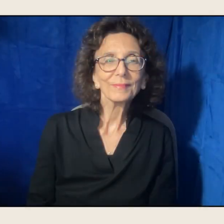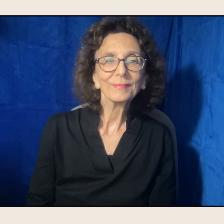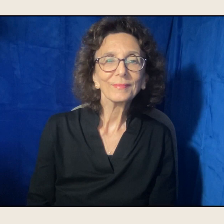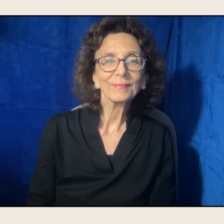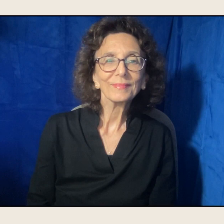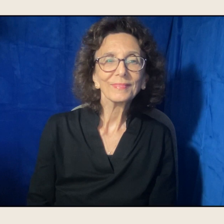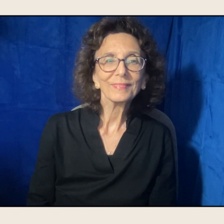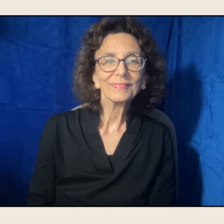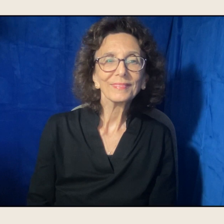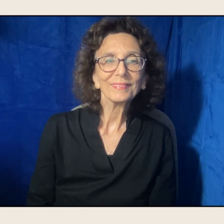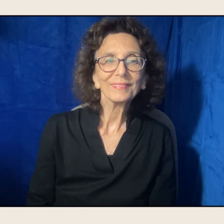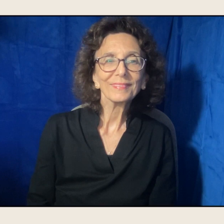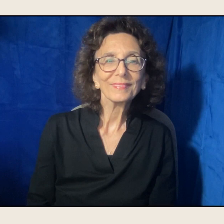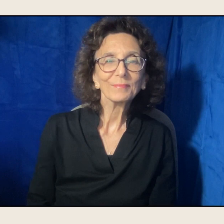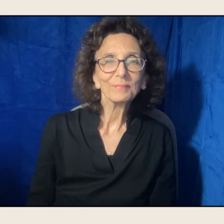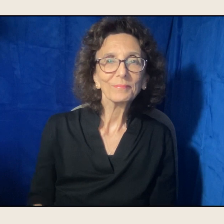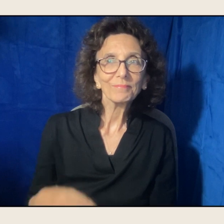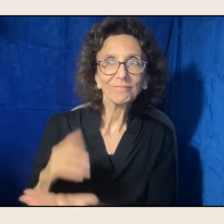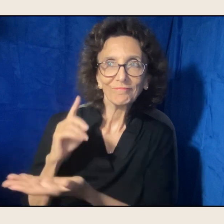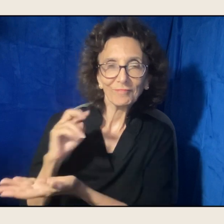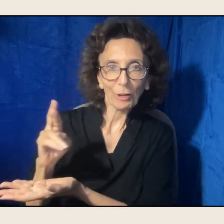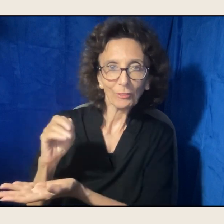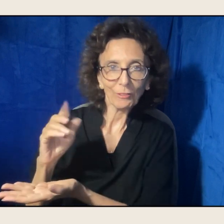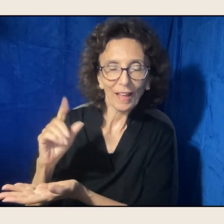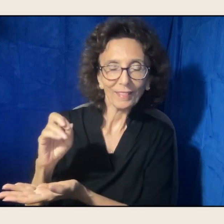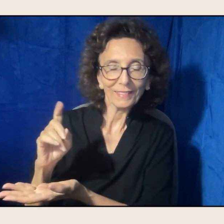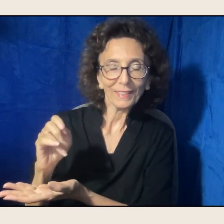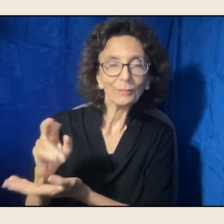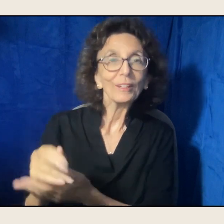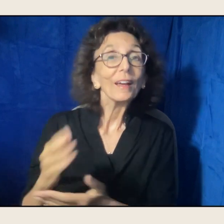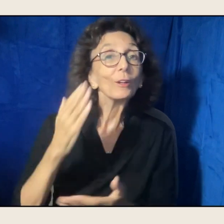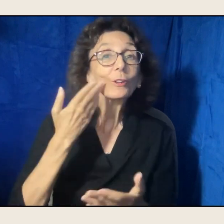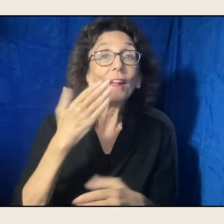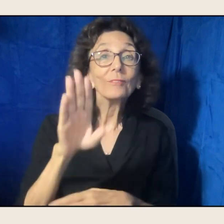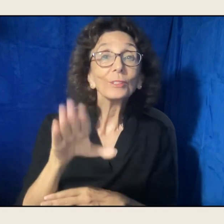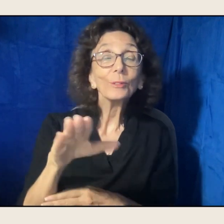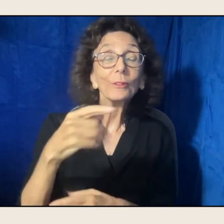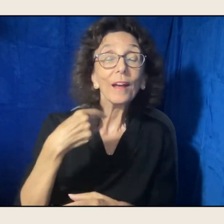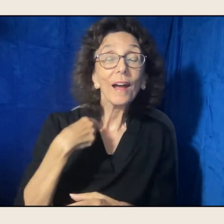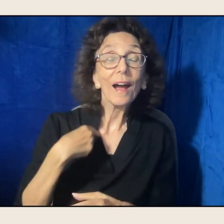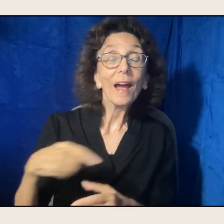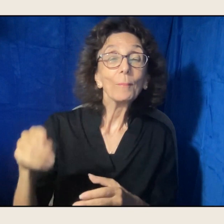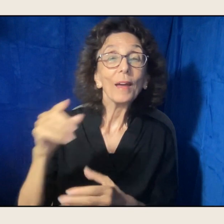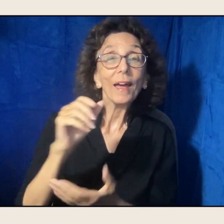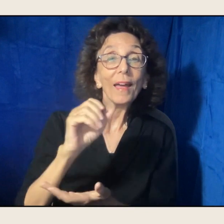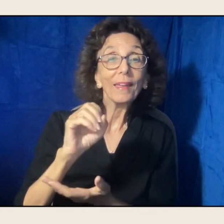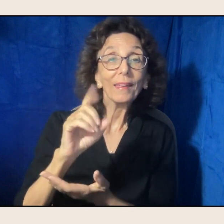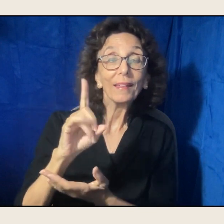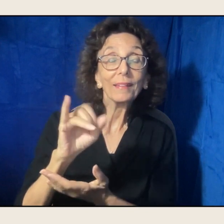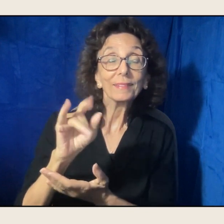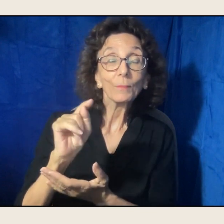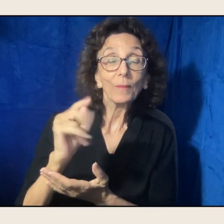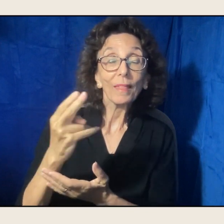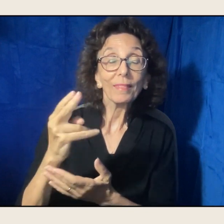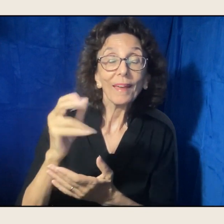Good afternoon. I'm Elizabeth Alexander, President of the Andrew W. Mellon Foundation. I'd like to open our event